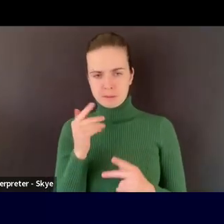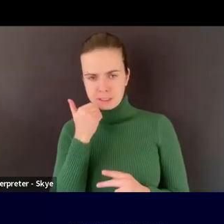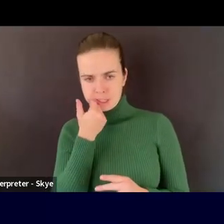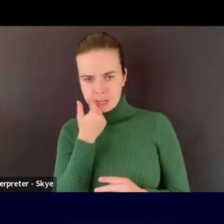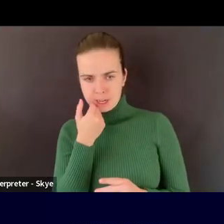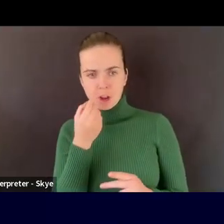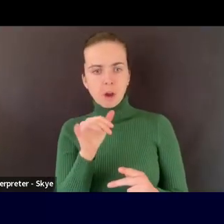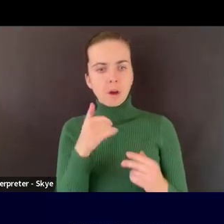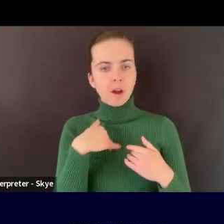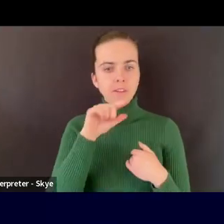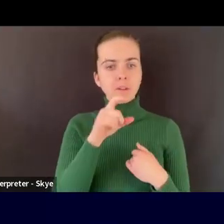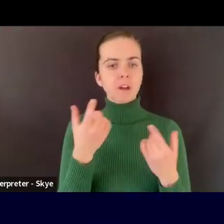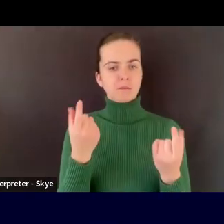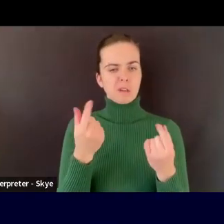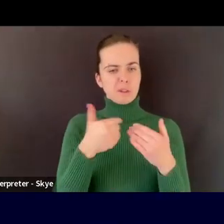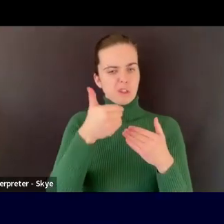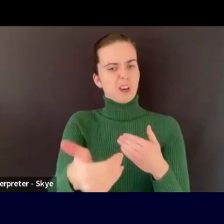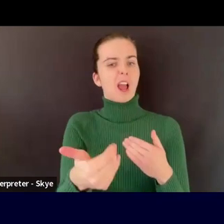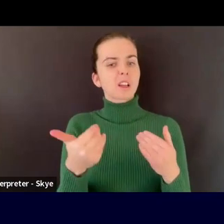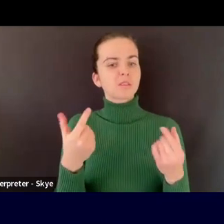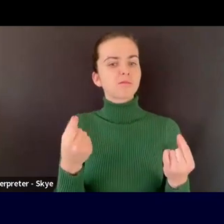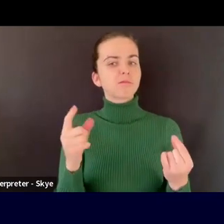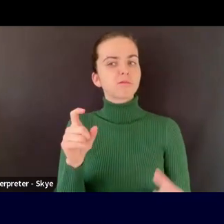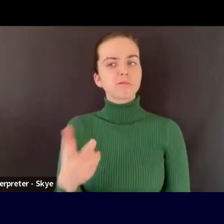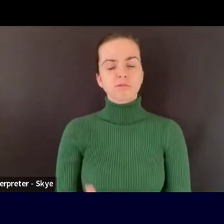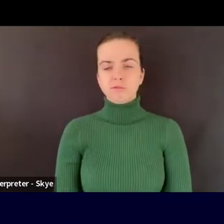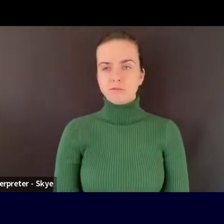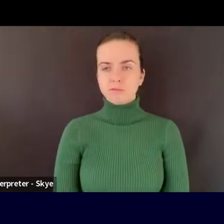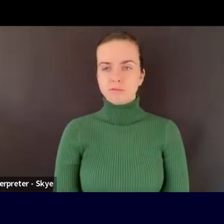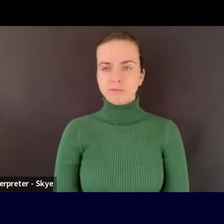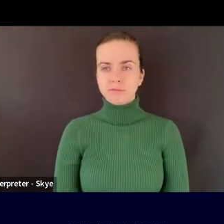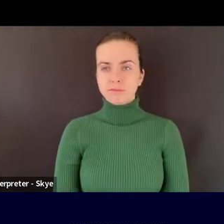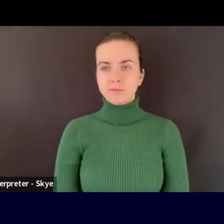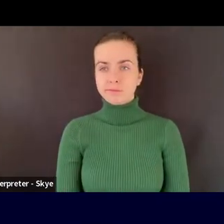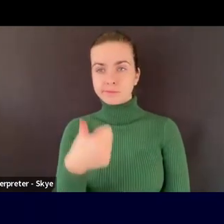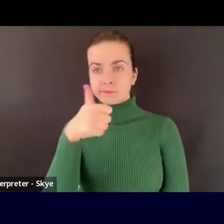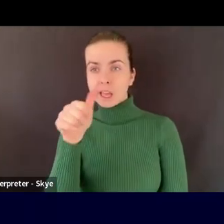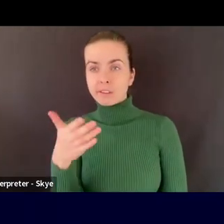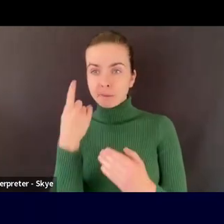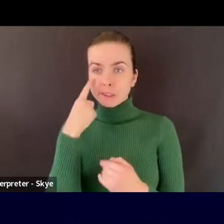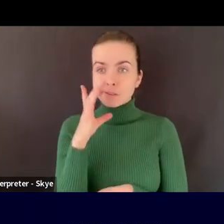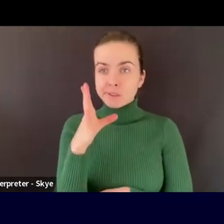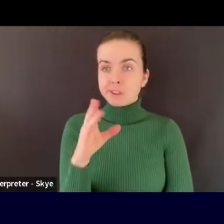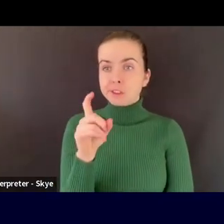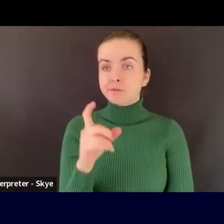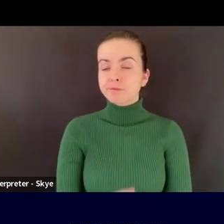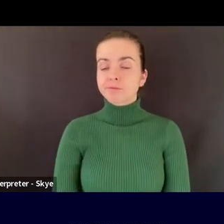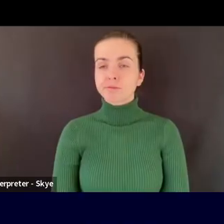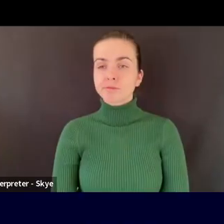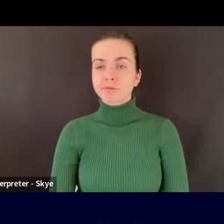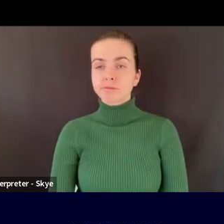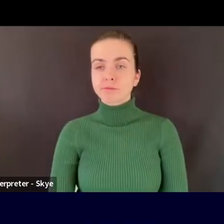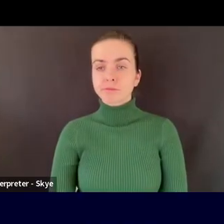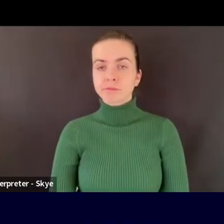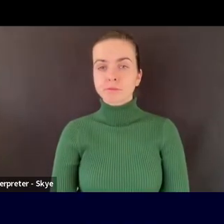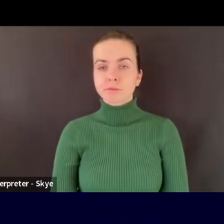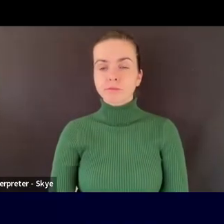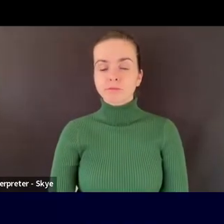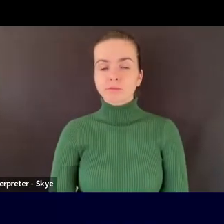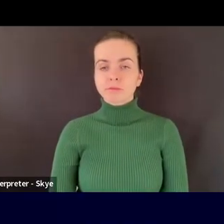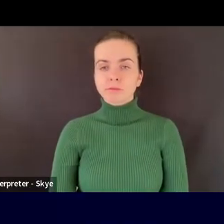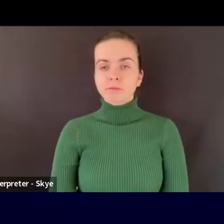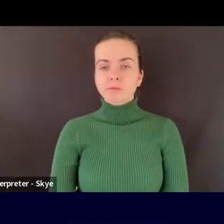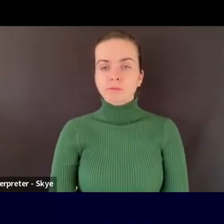we have a question. What can be done next? Any recommendations for the future?